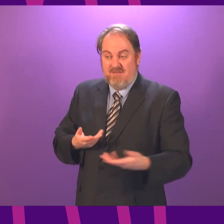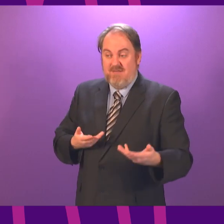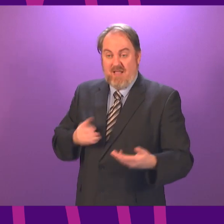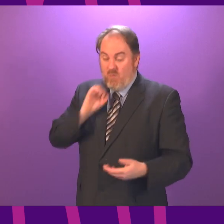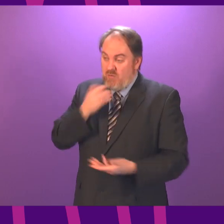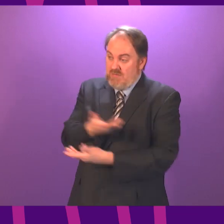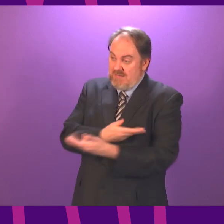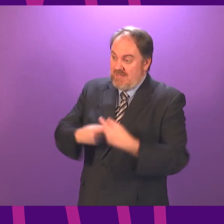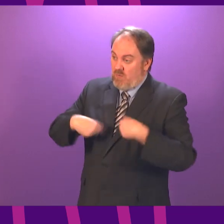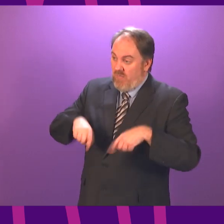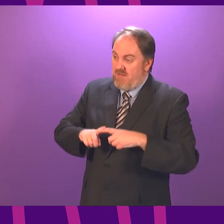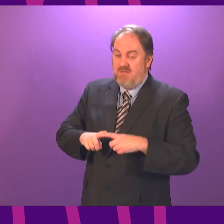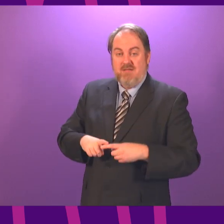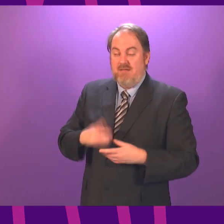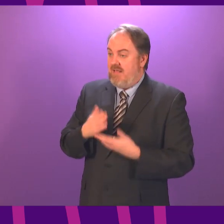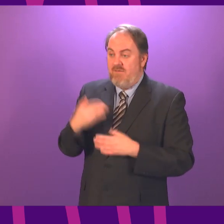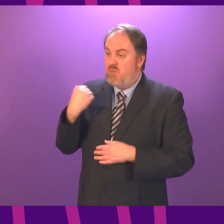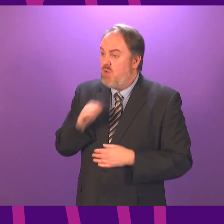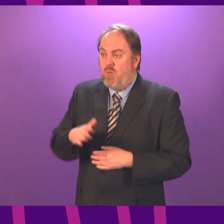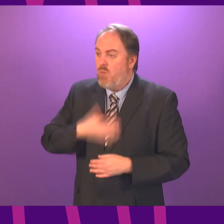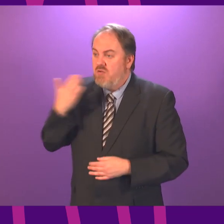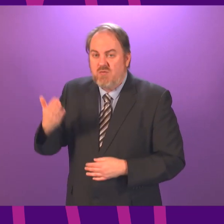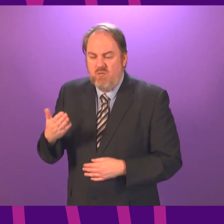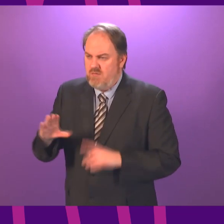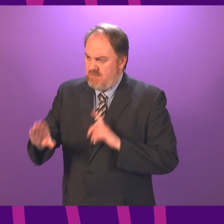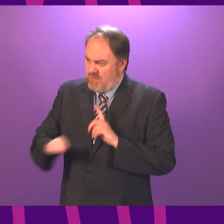The First Minister: I am sure that the Deputy First Minister will